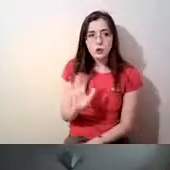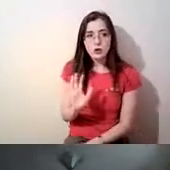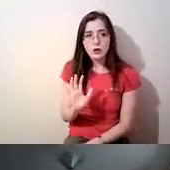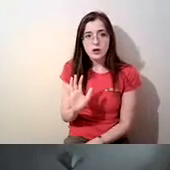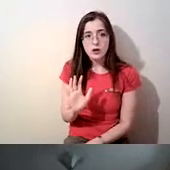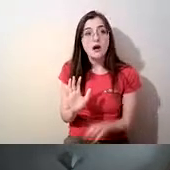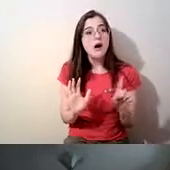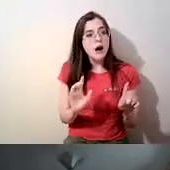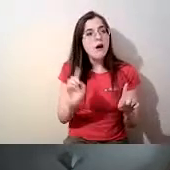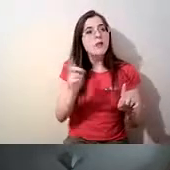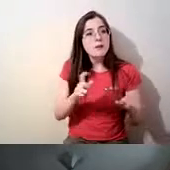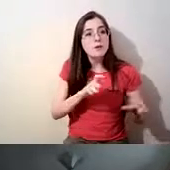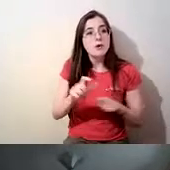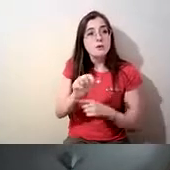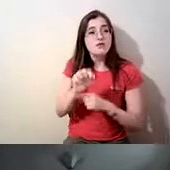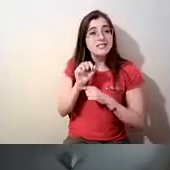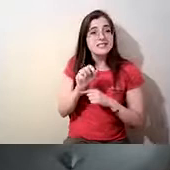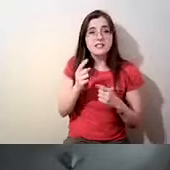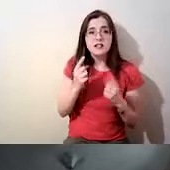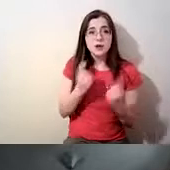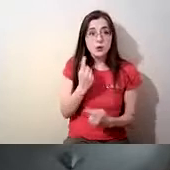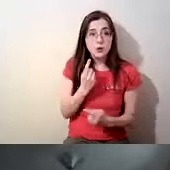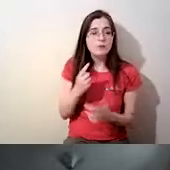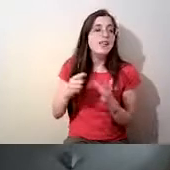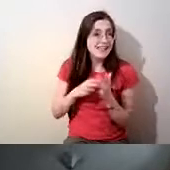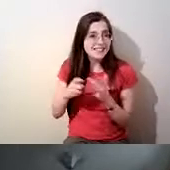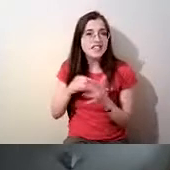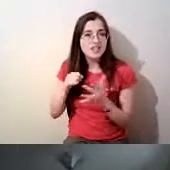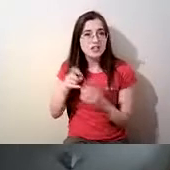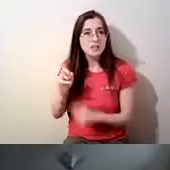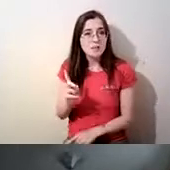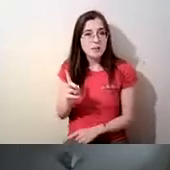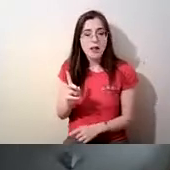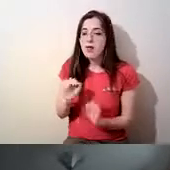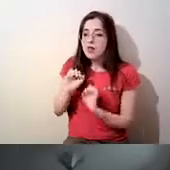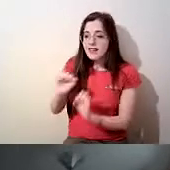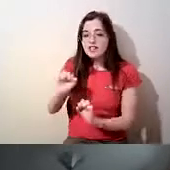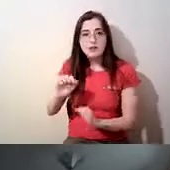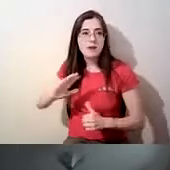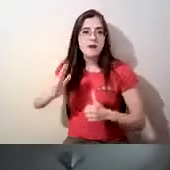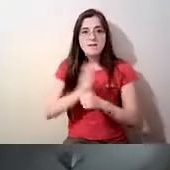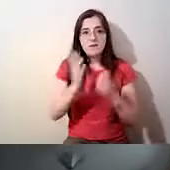been resisting all along particularly indigenous peoples need to be at the front line not just